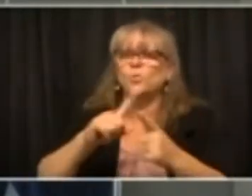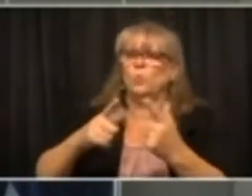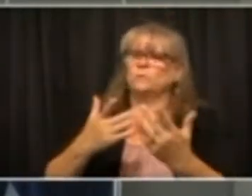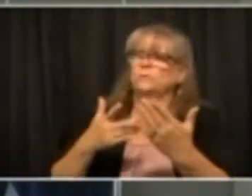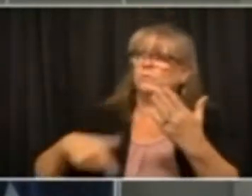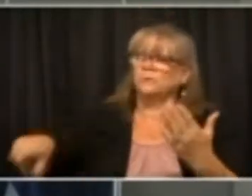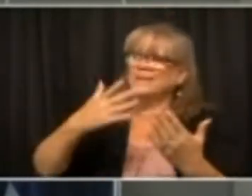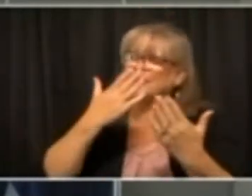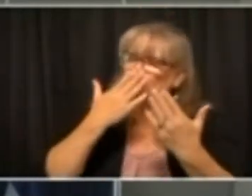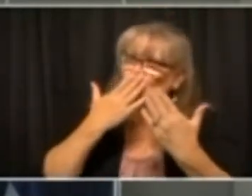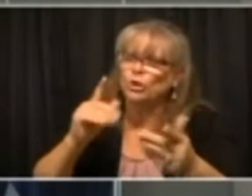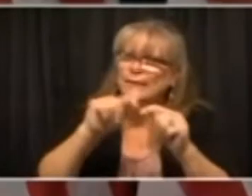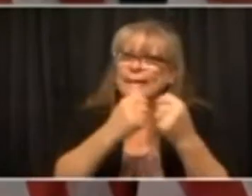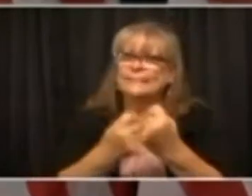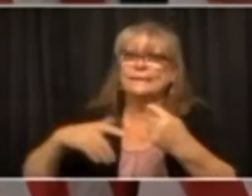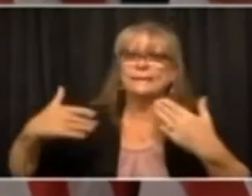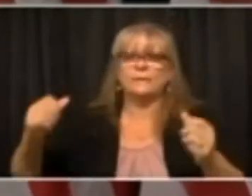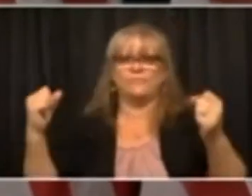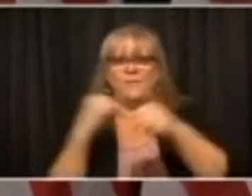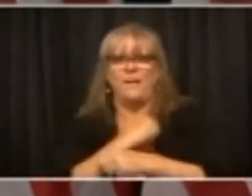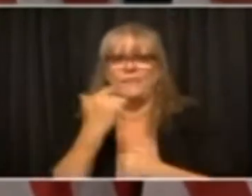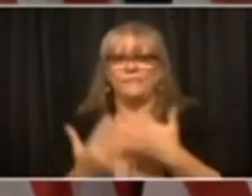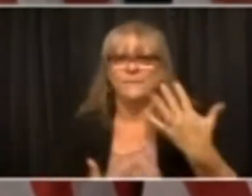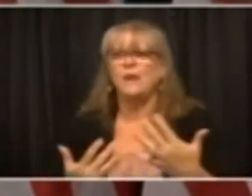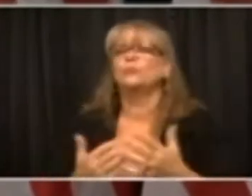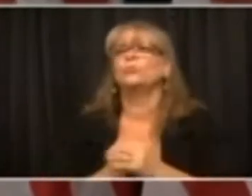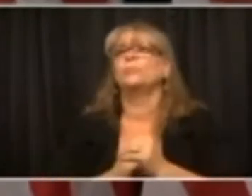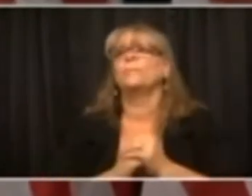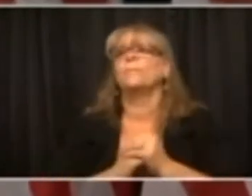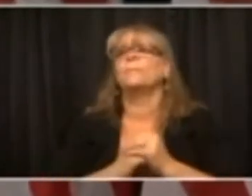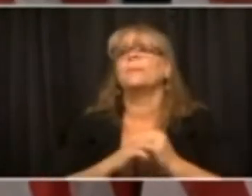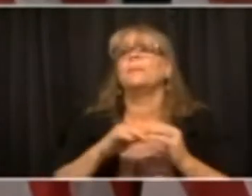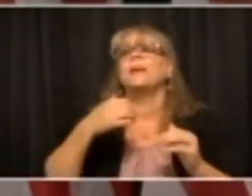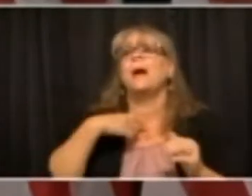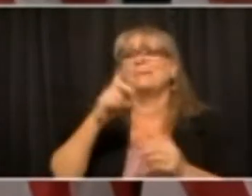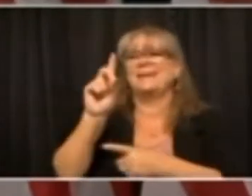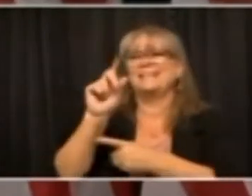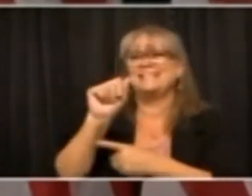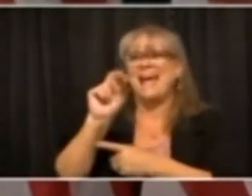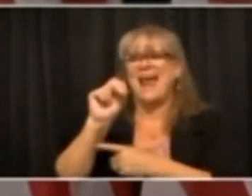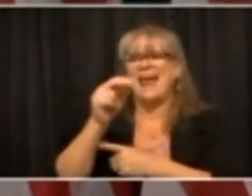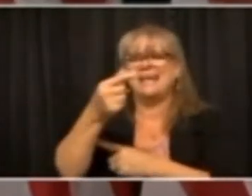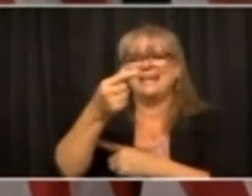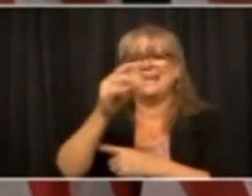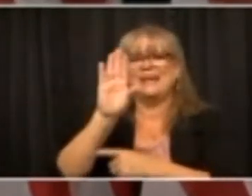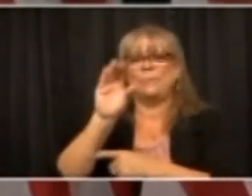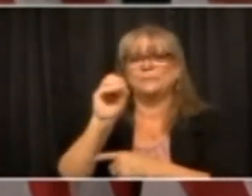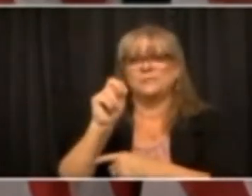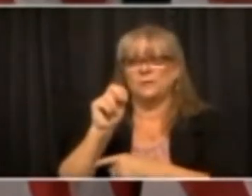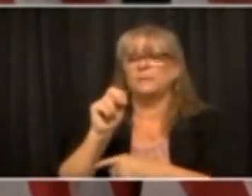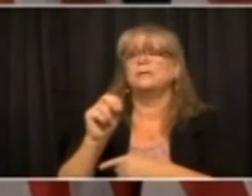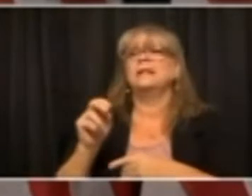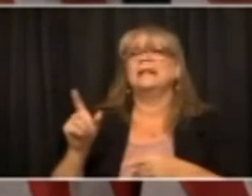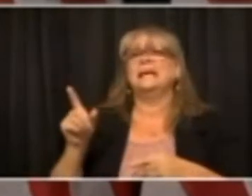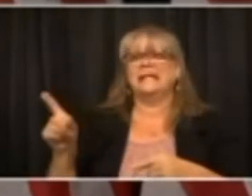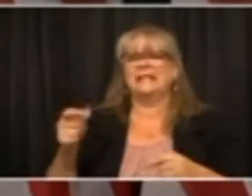governor said i'm dan gibbs executive director of the department of natural resources and i originally got involved with fires